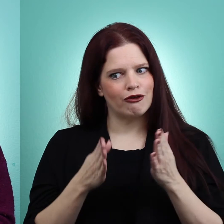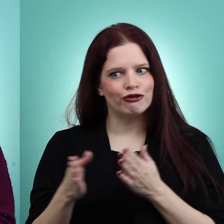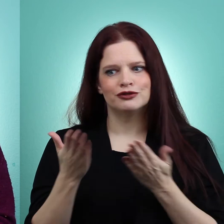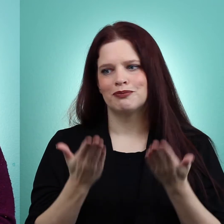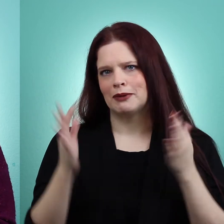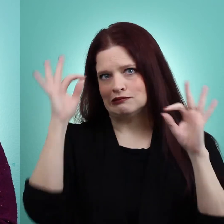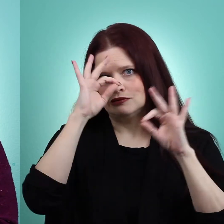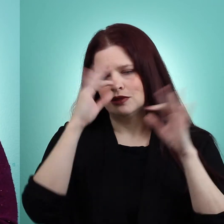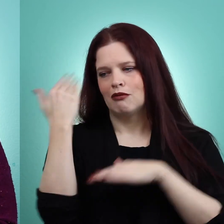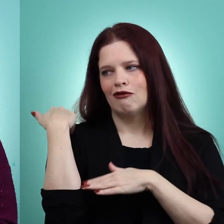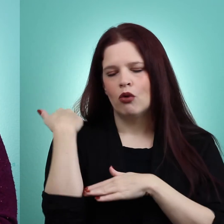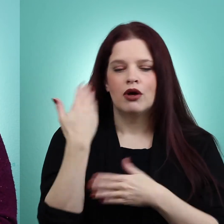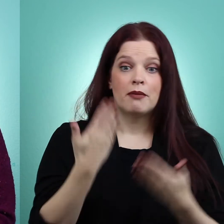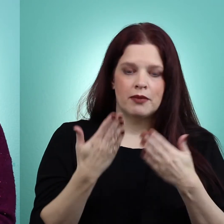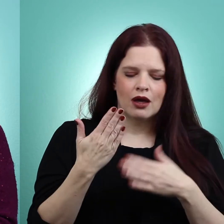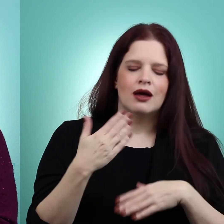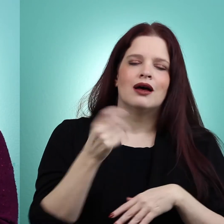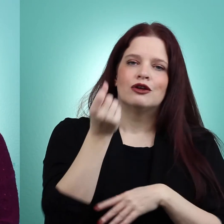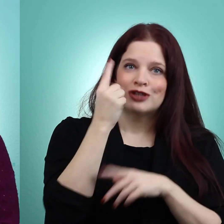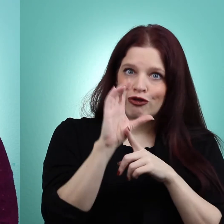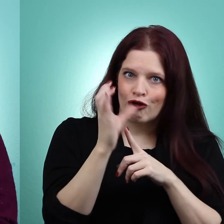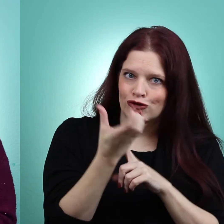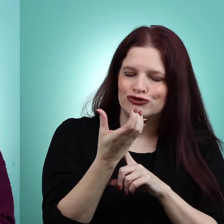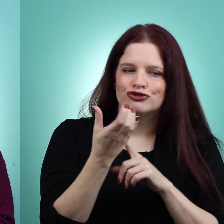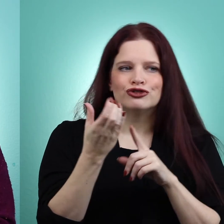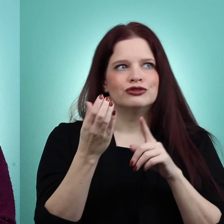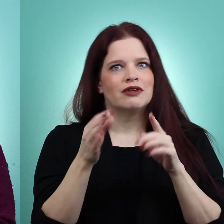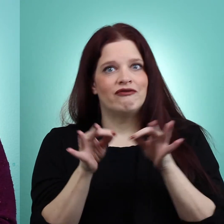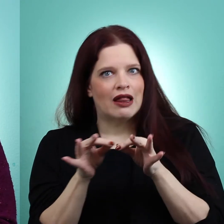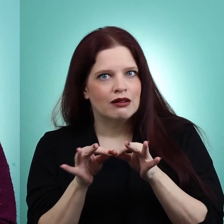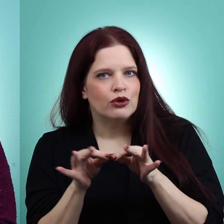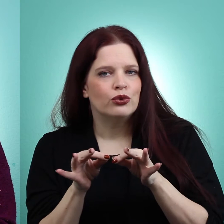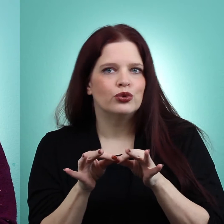of before. You may start to understand cultural differences, value differences or similarities.